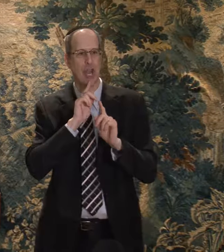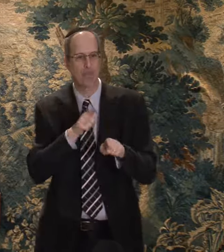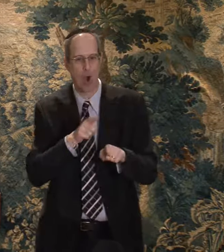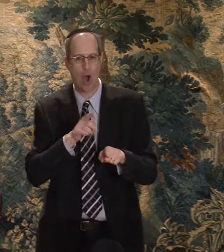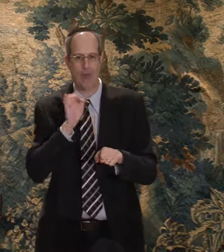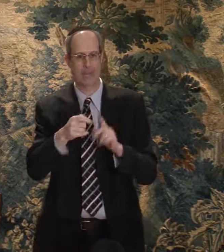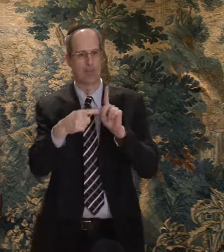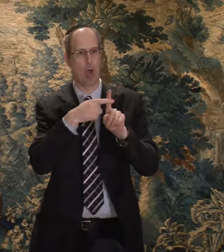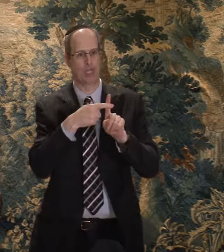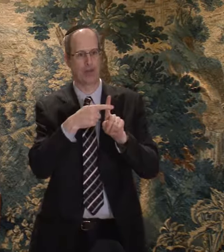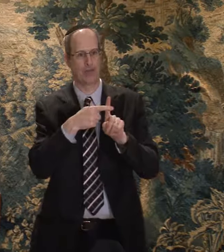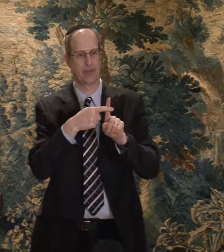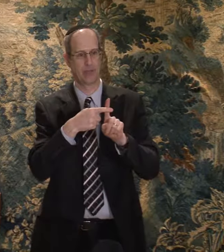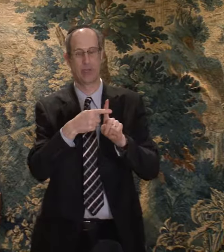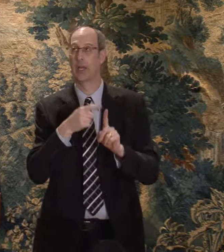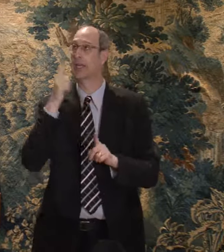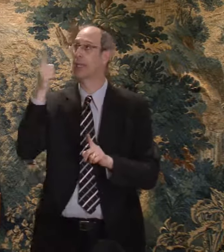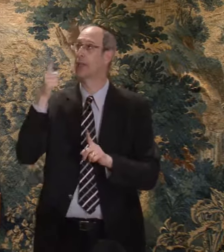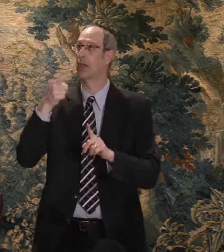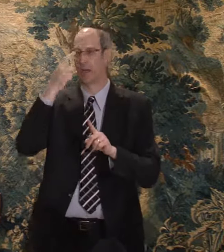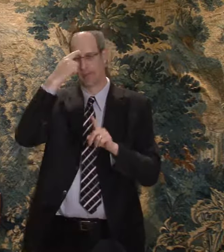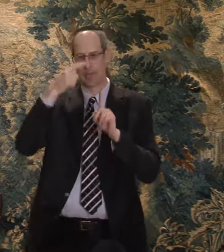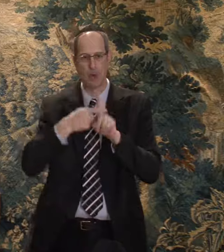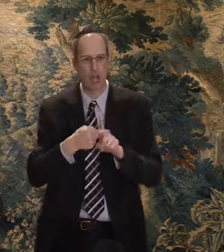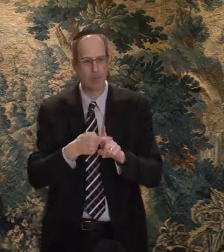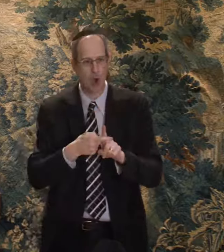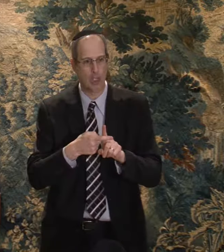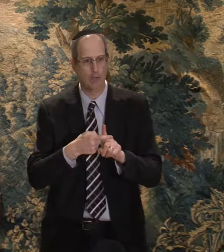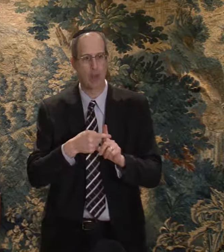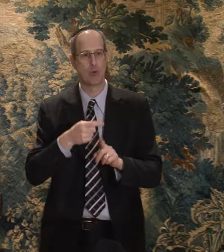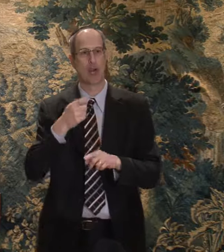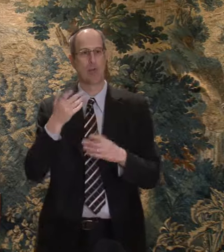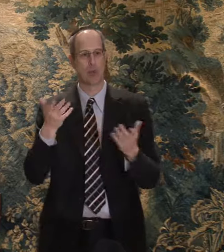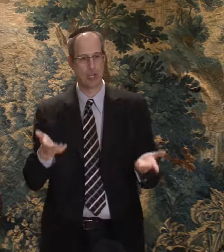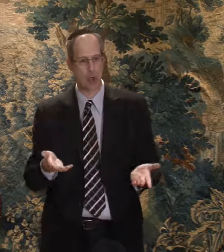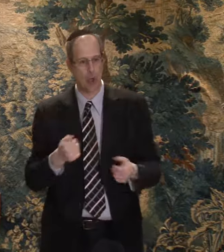that they wish to does Meraki mala or 'it's me rahim allah bre ice michele